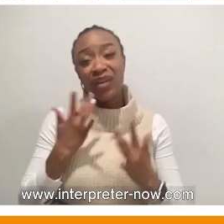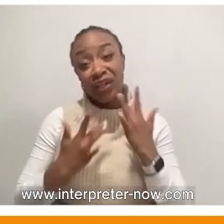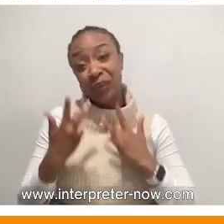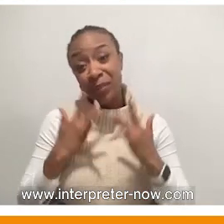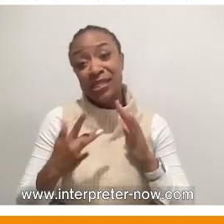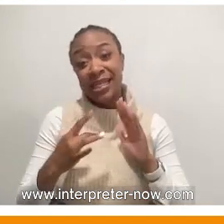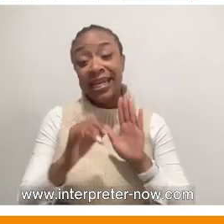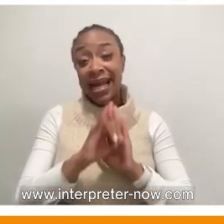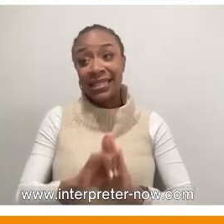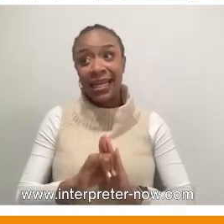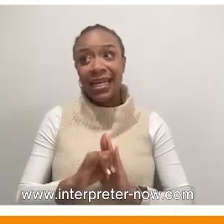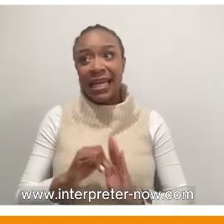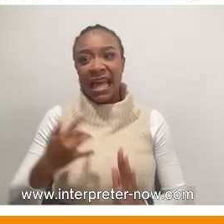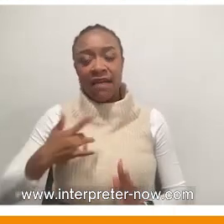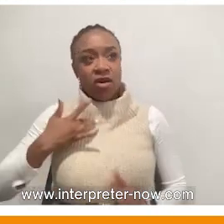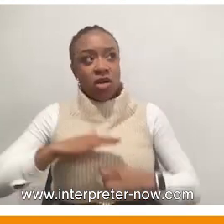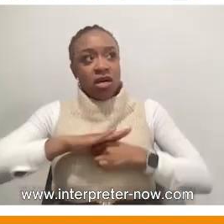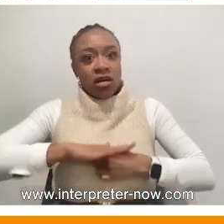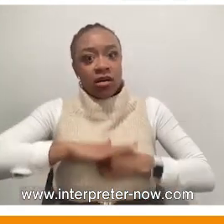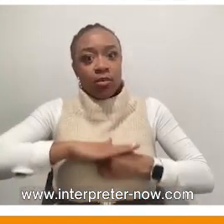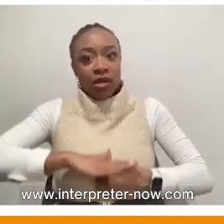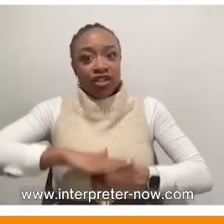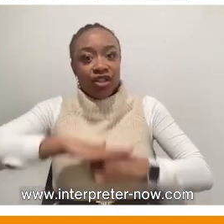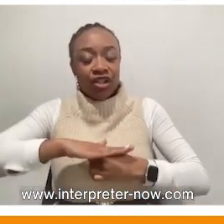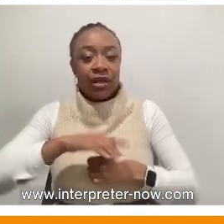a pressure.